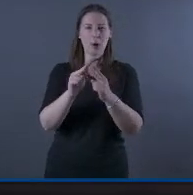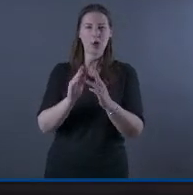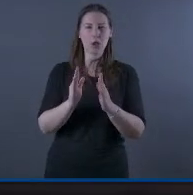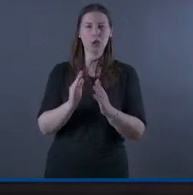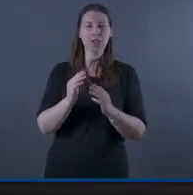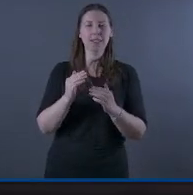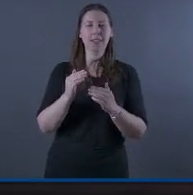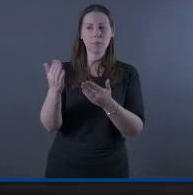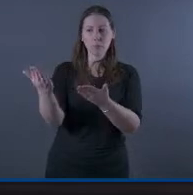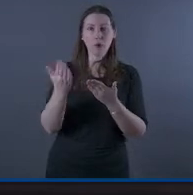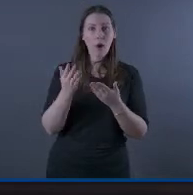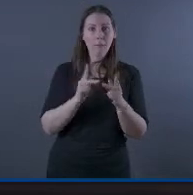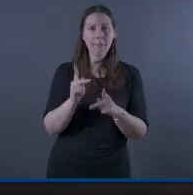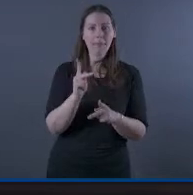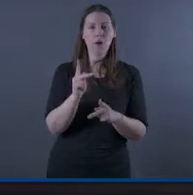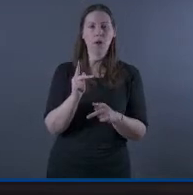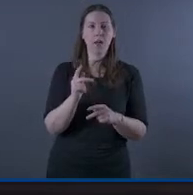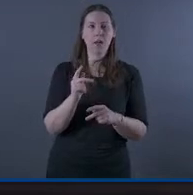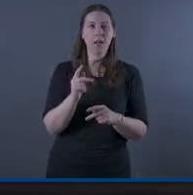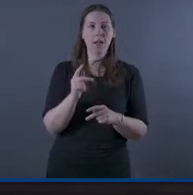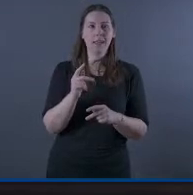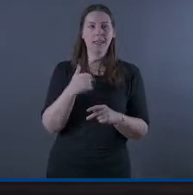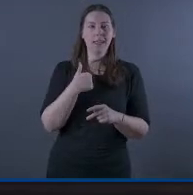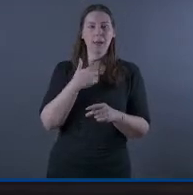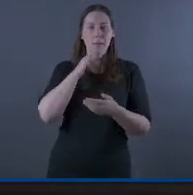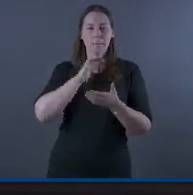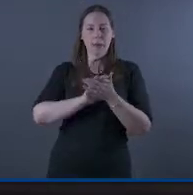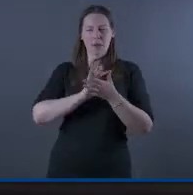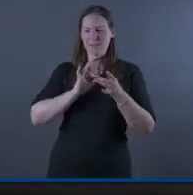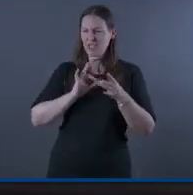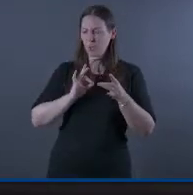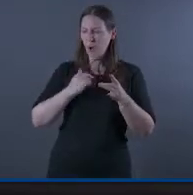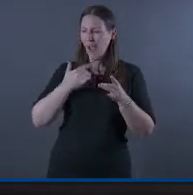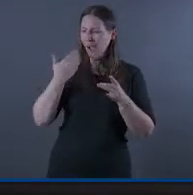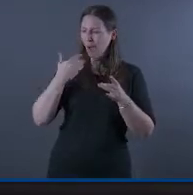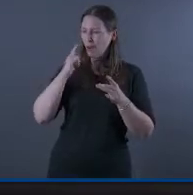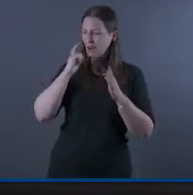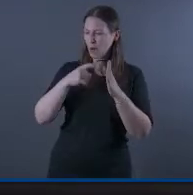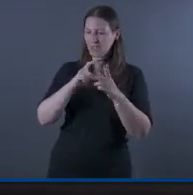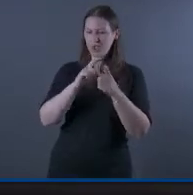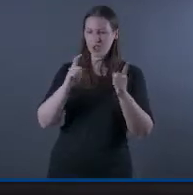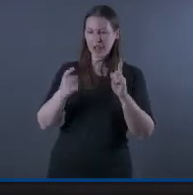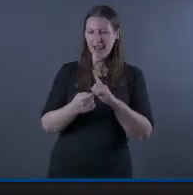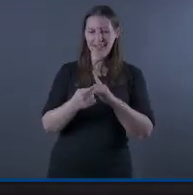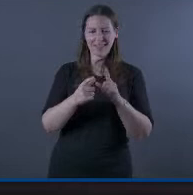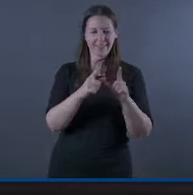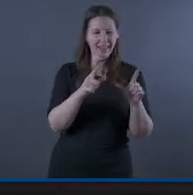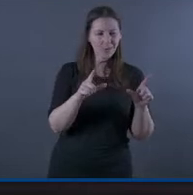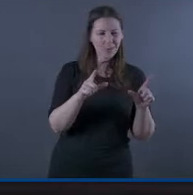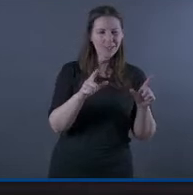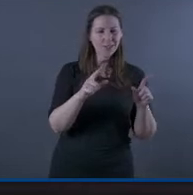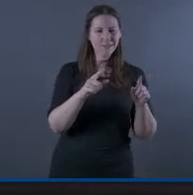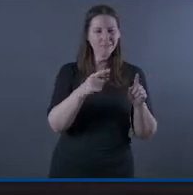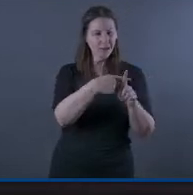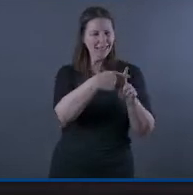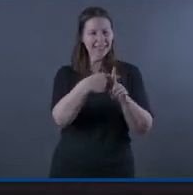The language was different, the people were different, and it just warmed her heart because, you know,